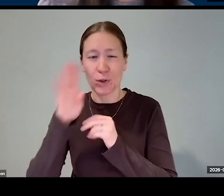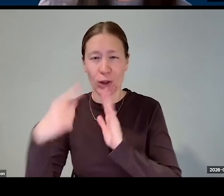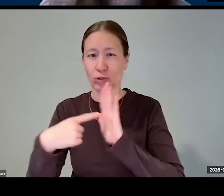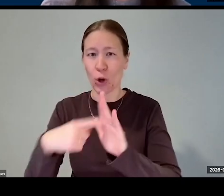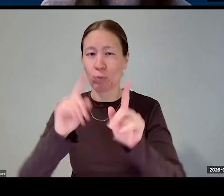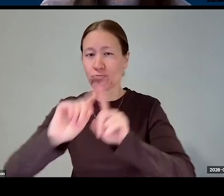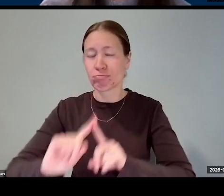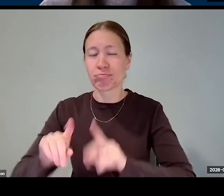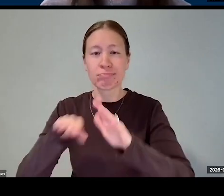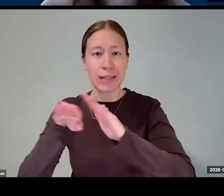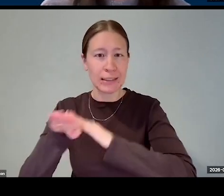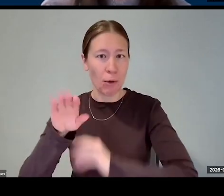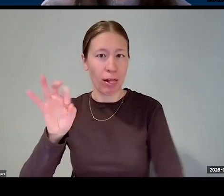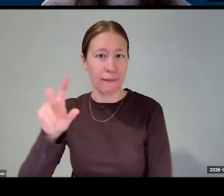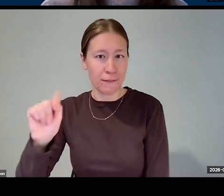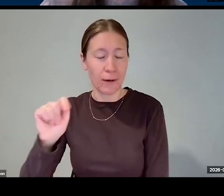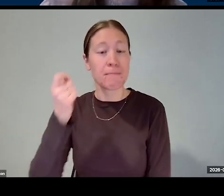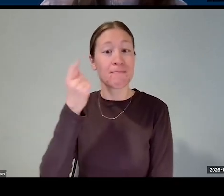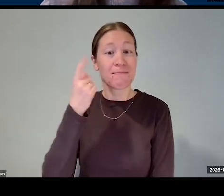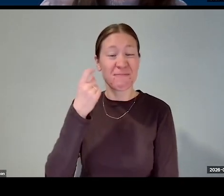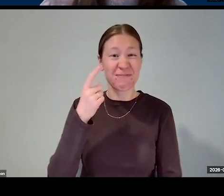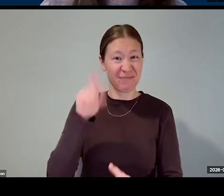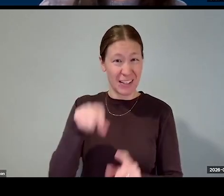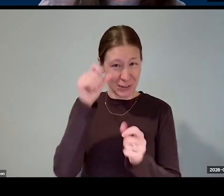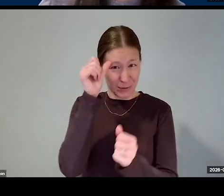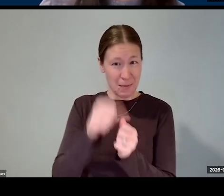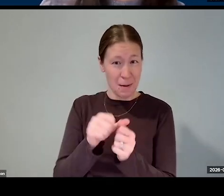but a big thing to remember is that the font weight,